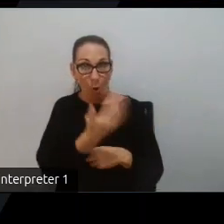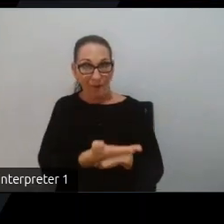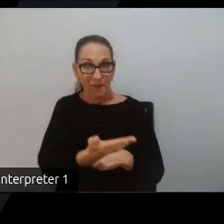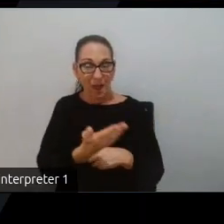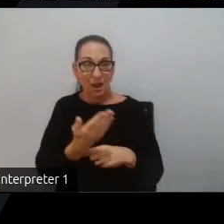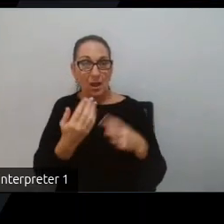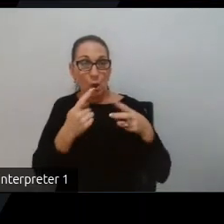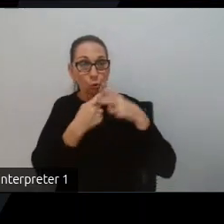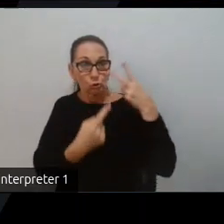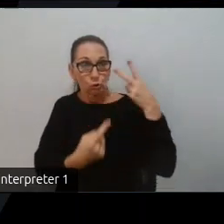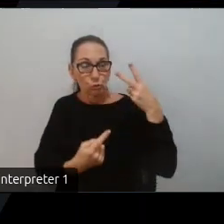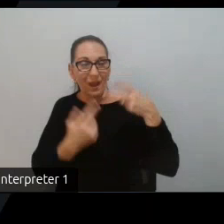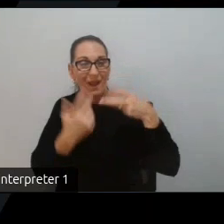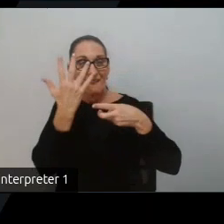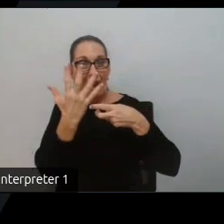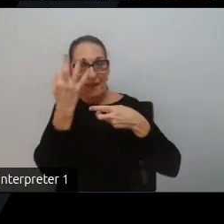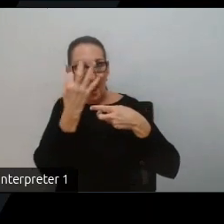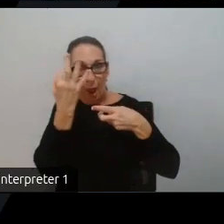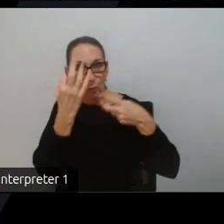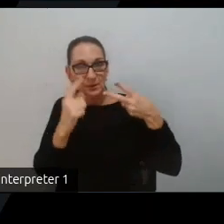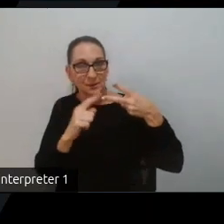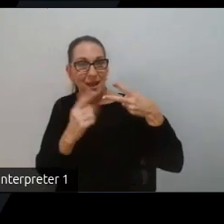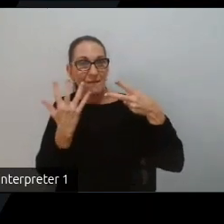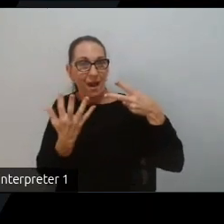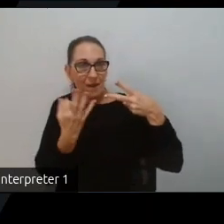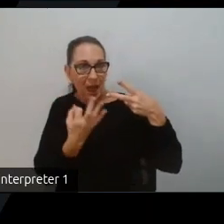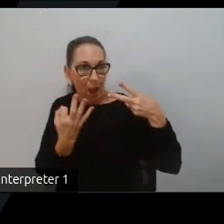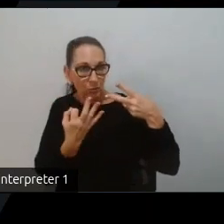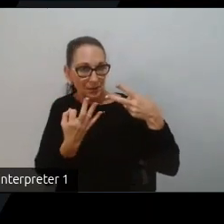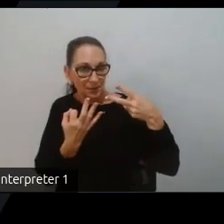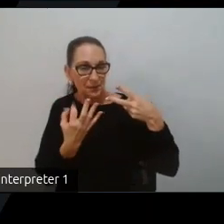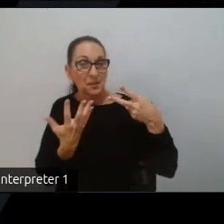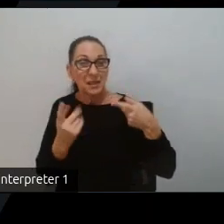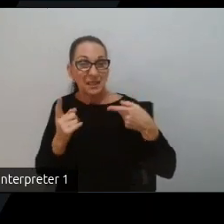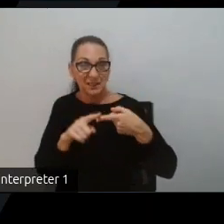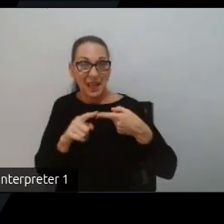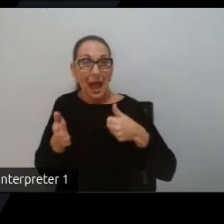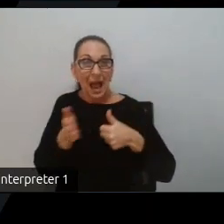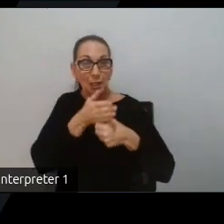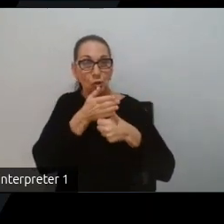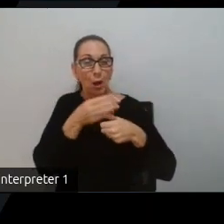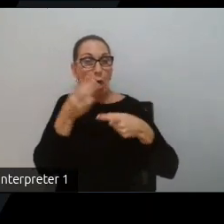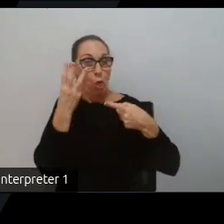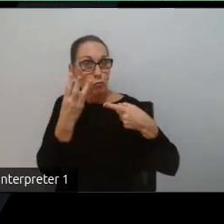total. And the way this ordinarily works is an initial conference for up to three hours where